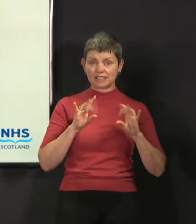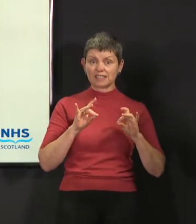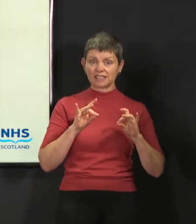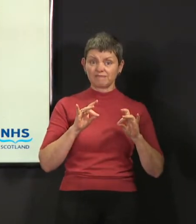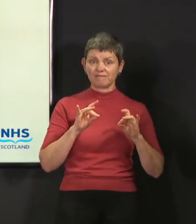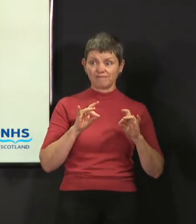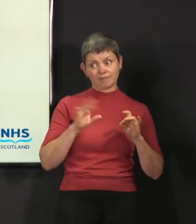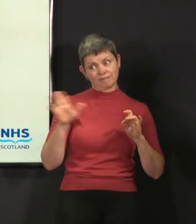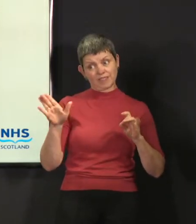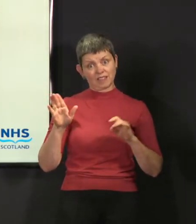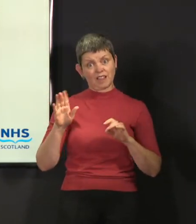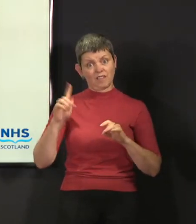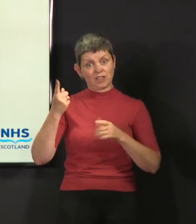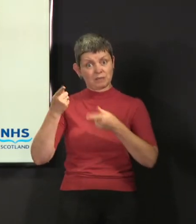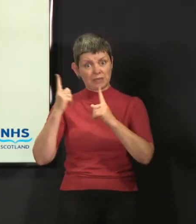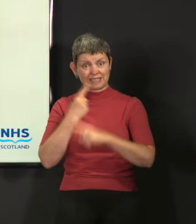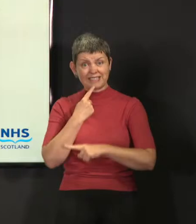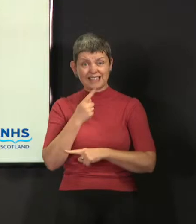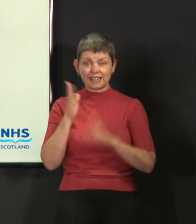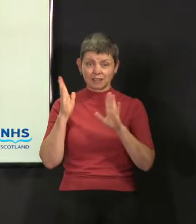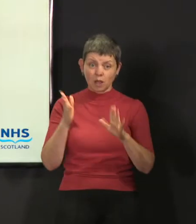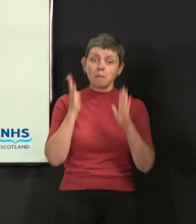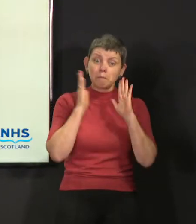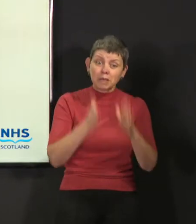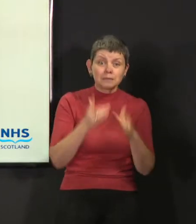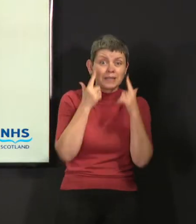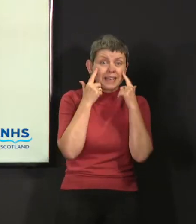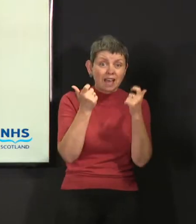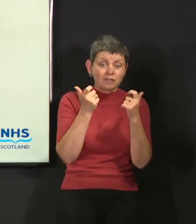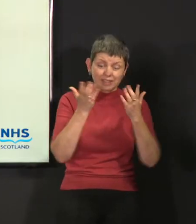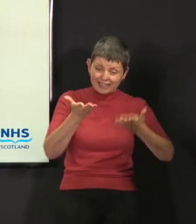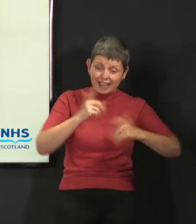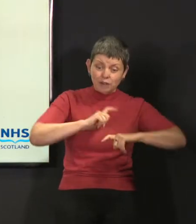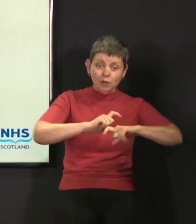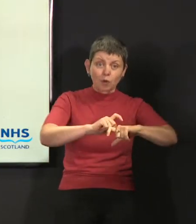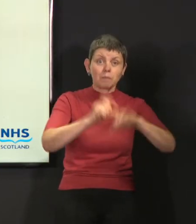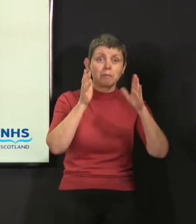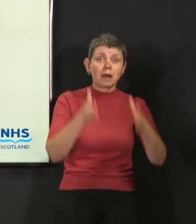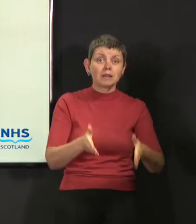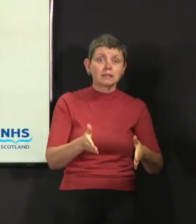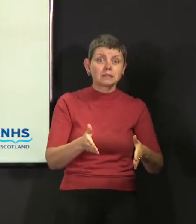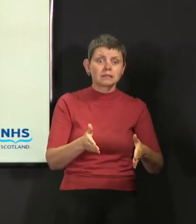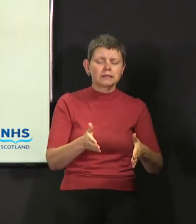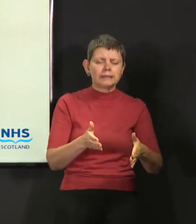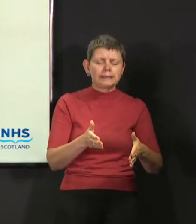careful we have to be and continue to be. Controlling this virus is hard, it is